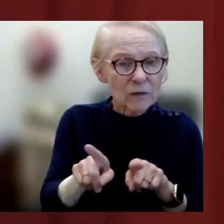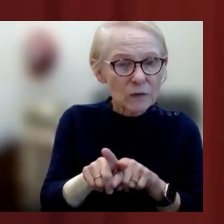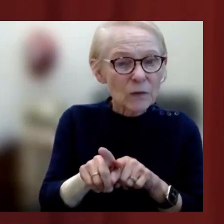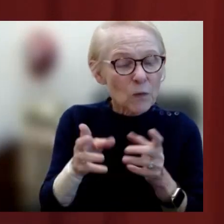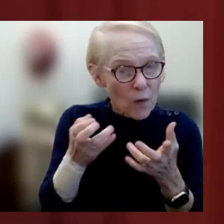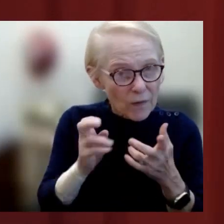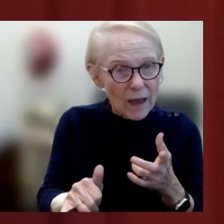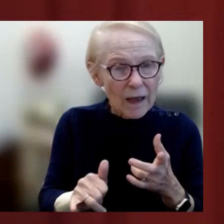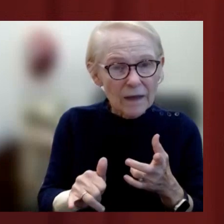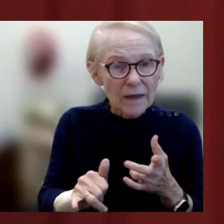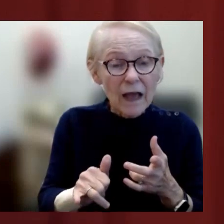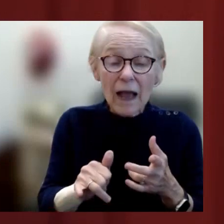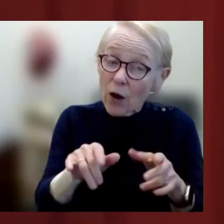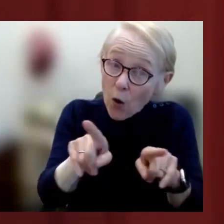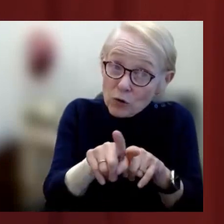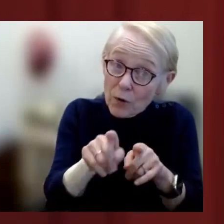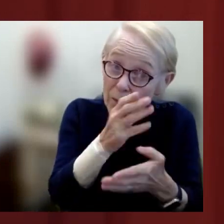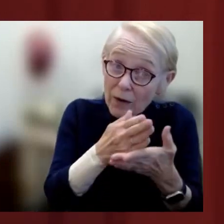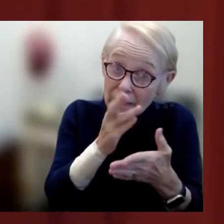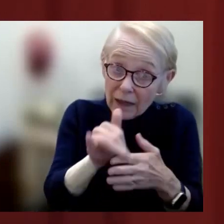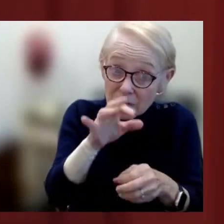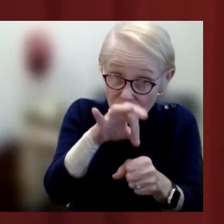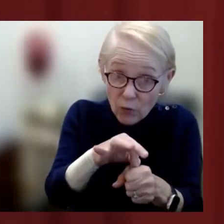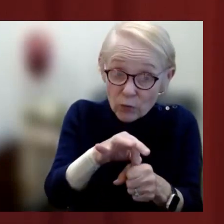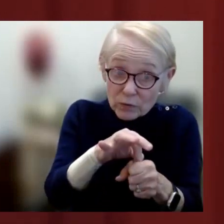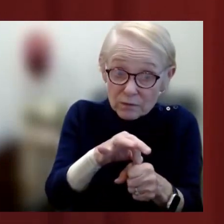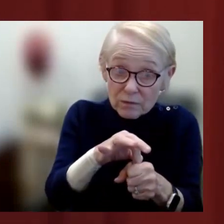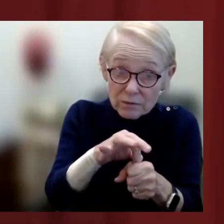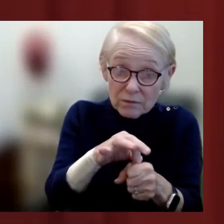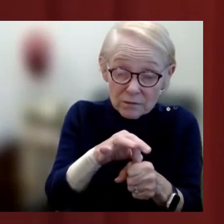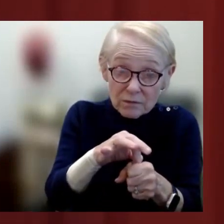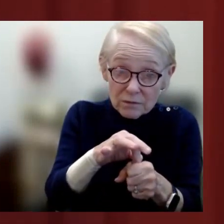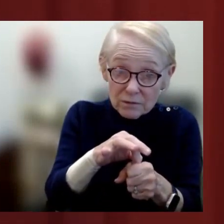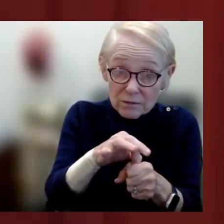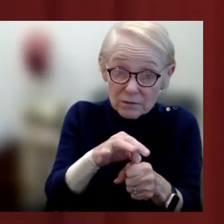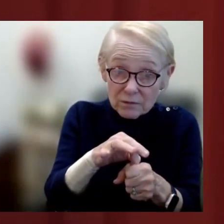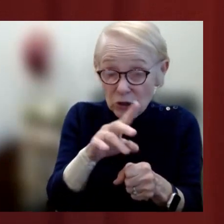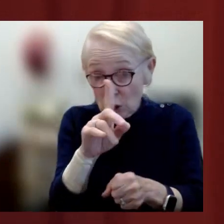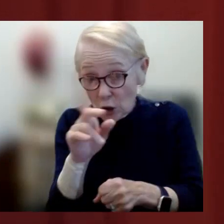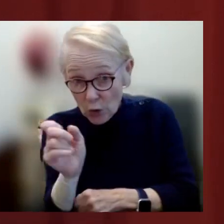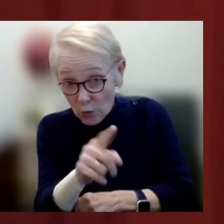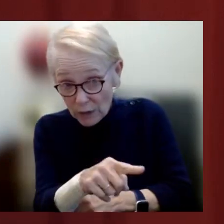voting aspect of it and along with the question that I I just gave you guys a lot of people kind